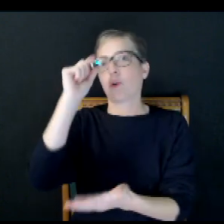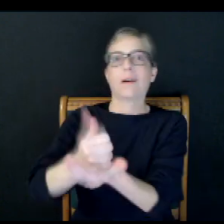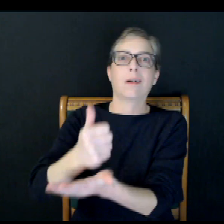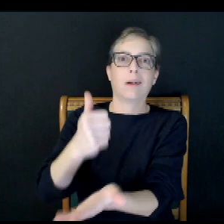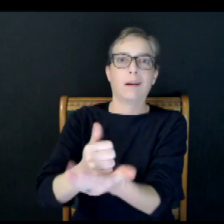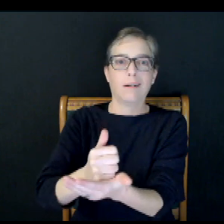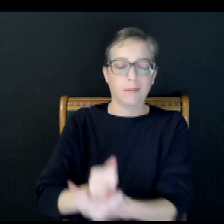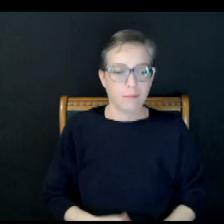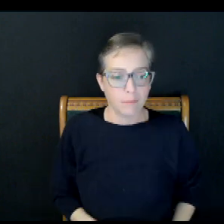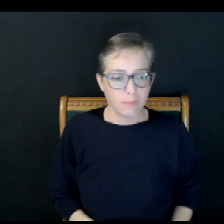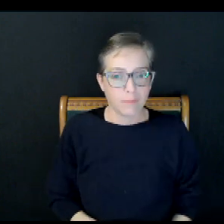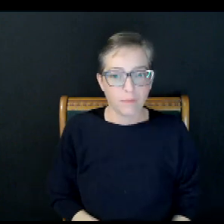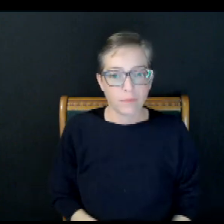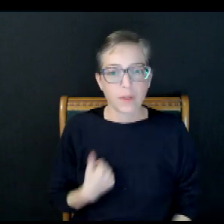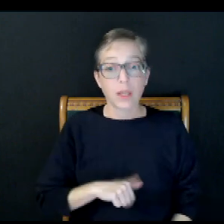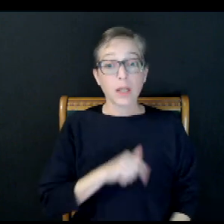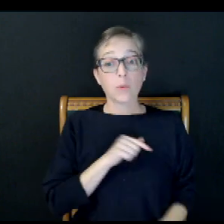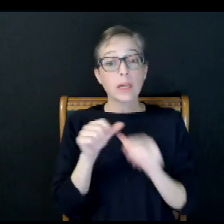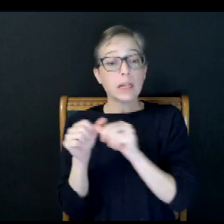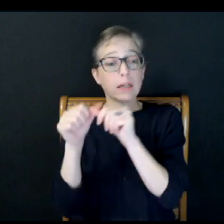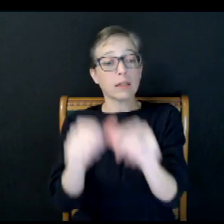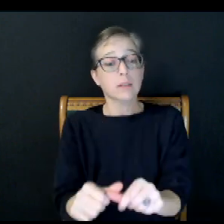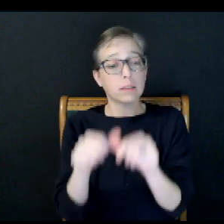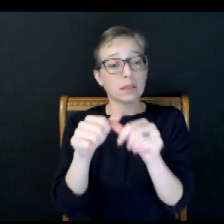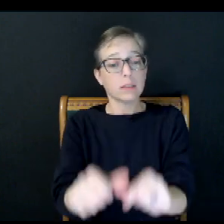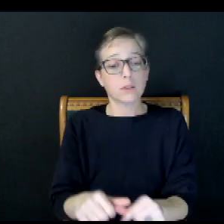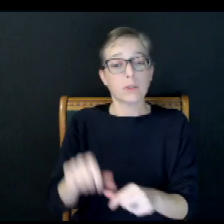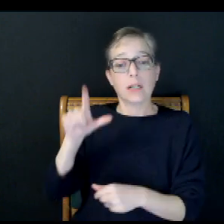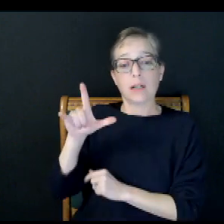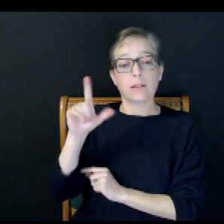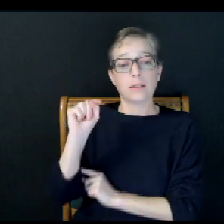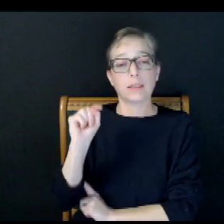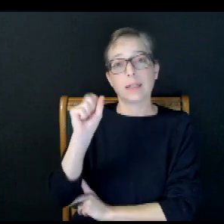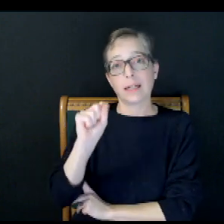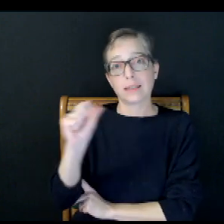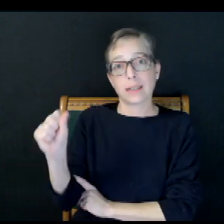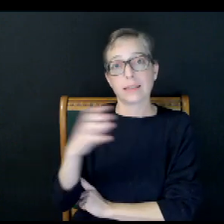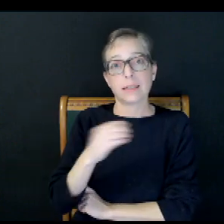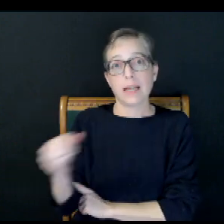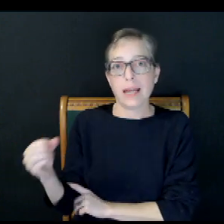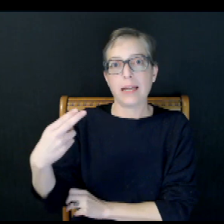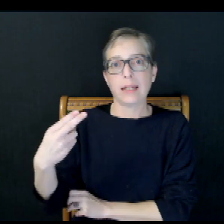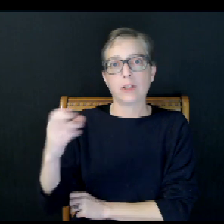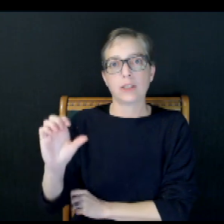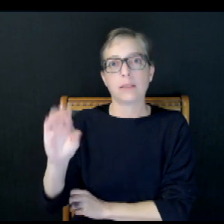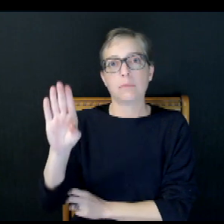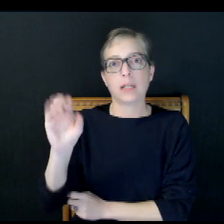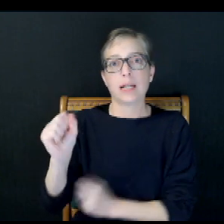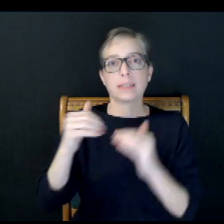of LTSS and HCBS inequities, we are excited to hear and learn from